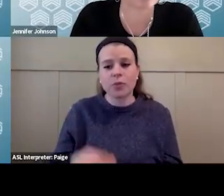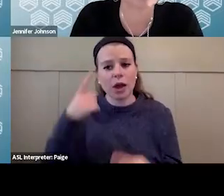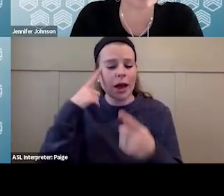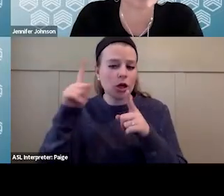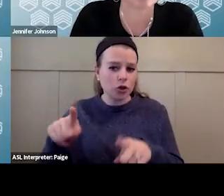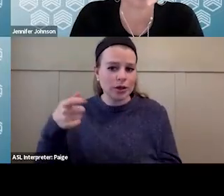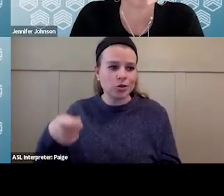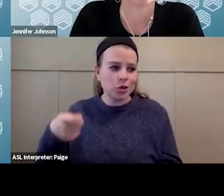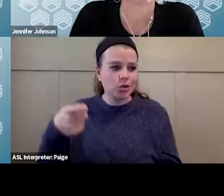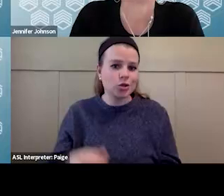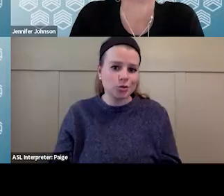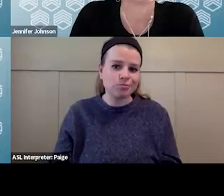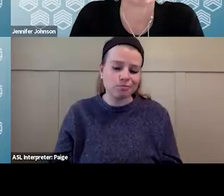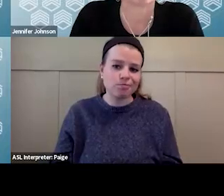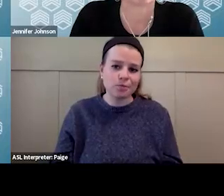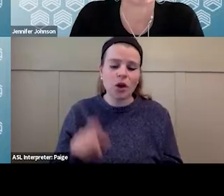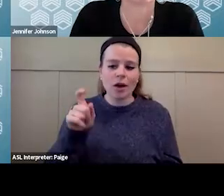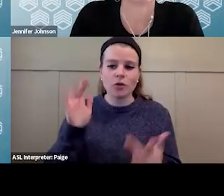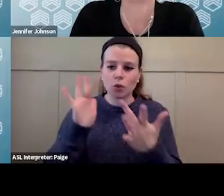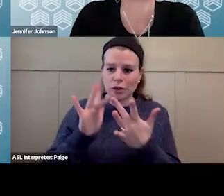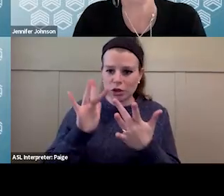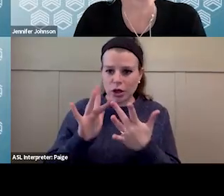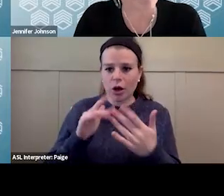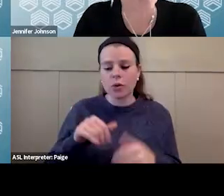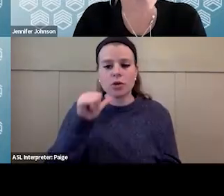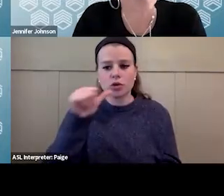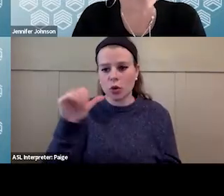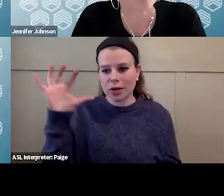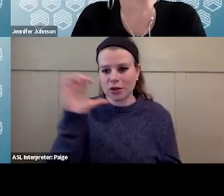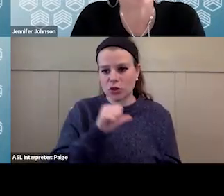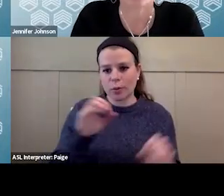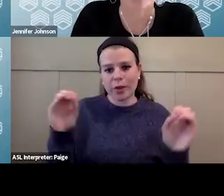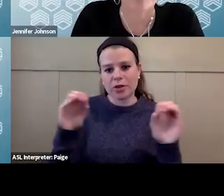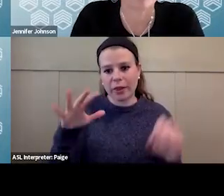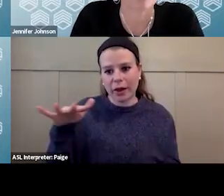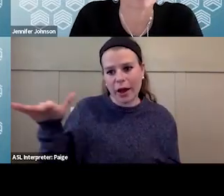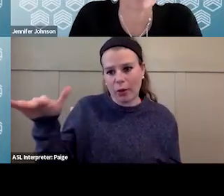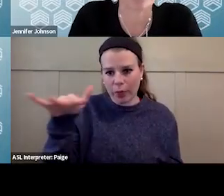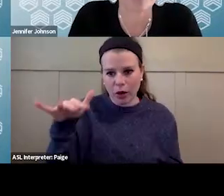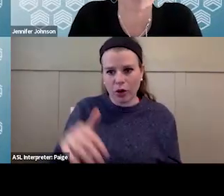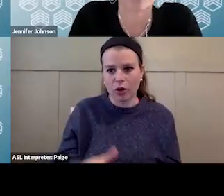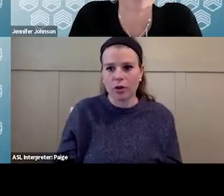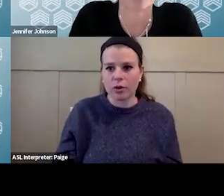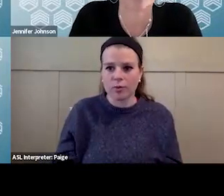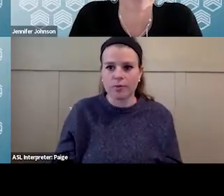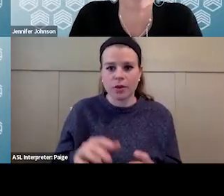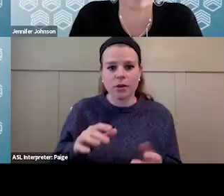You just have to reach out. Don't assume that there's nothing out there. Right. We can find some resources that really help.